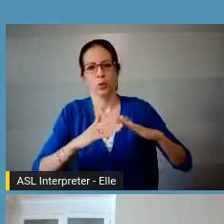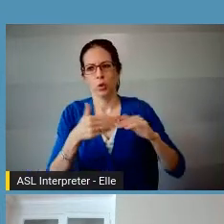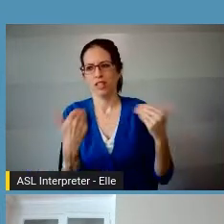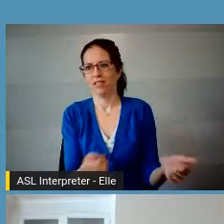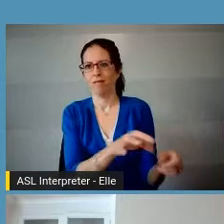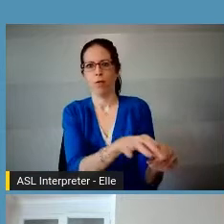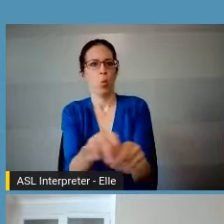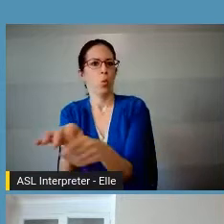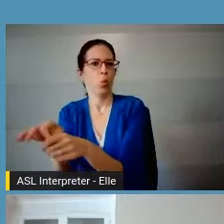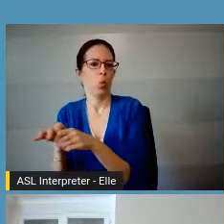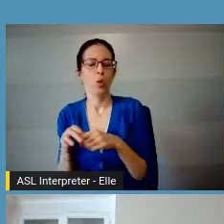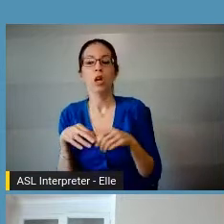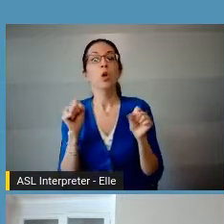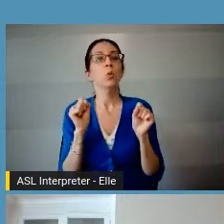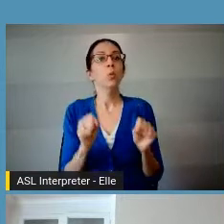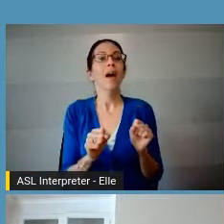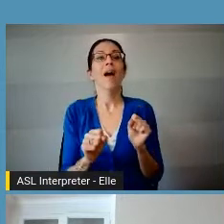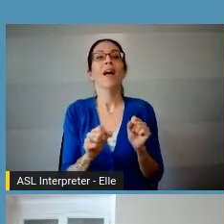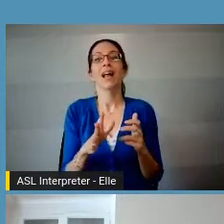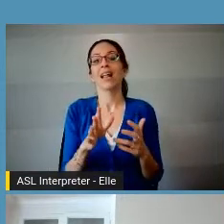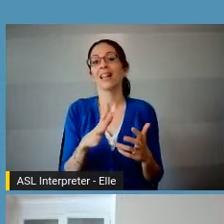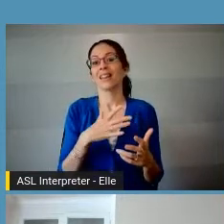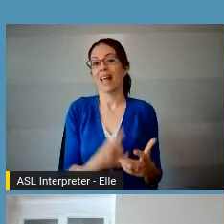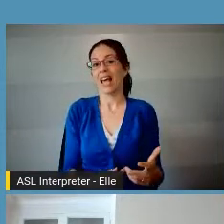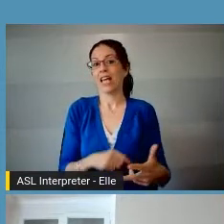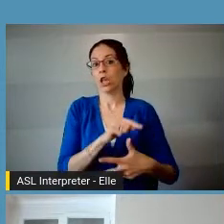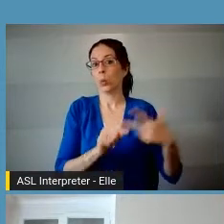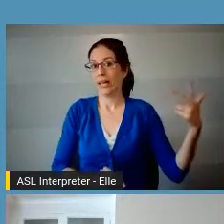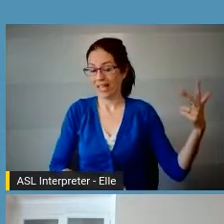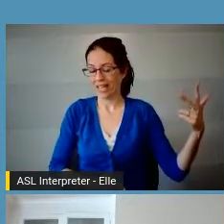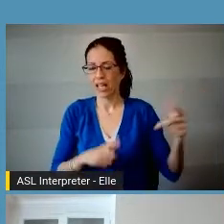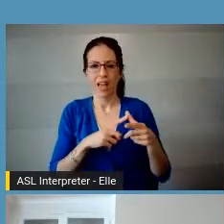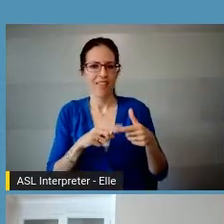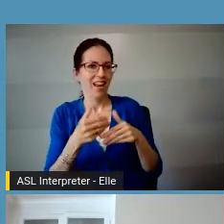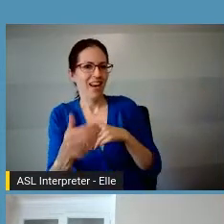of the videos at a time and come back the next day and like three more of the videos.